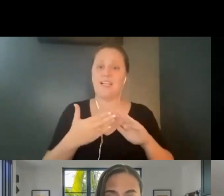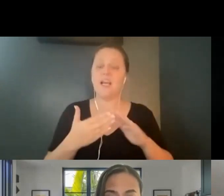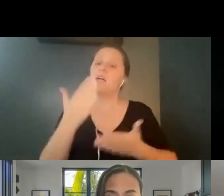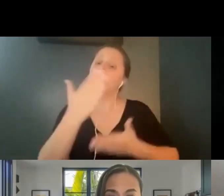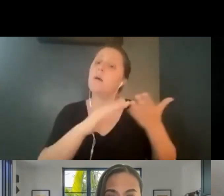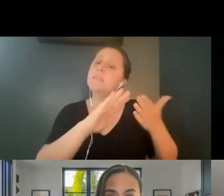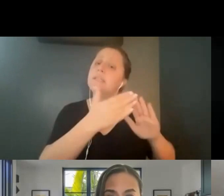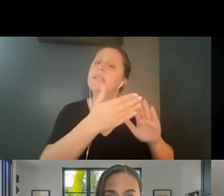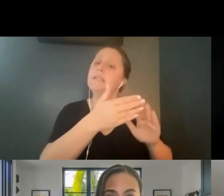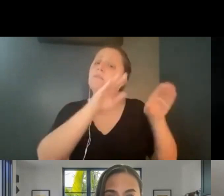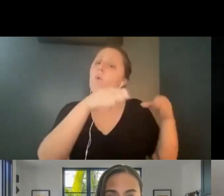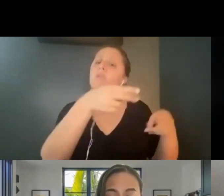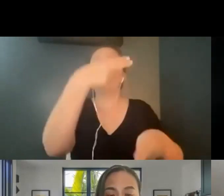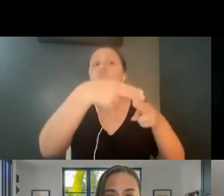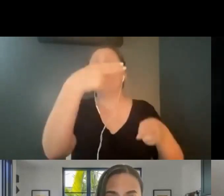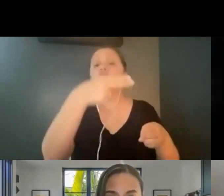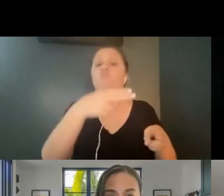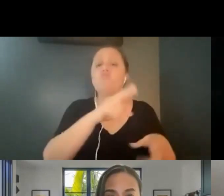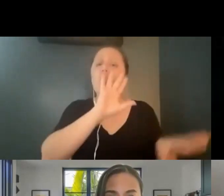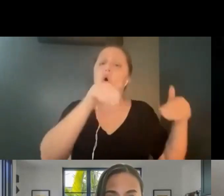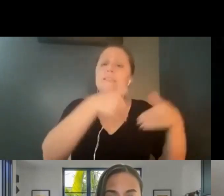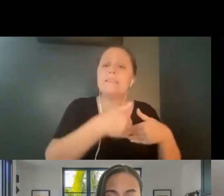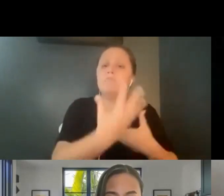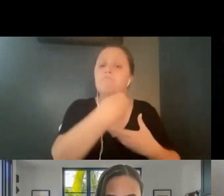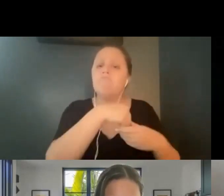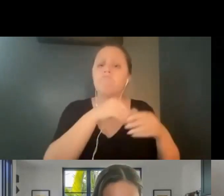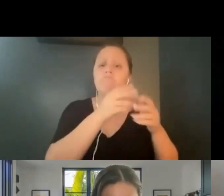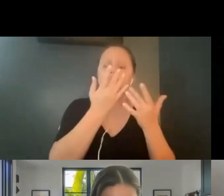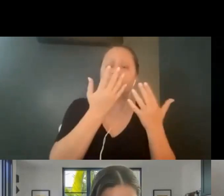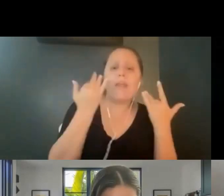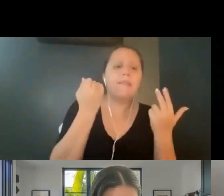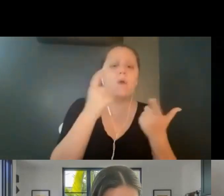or you know, have specific areas but in a general and a whole so that's to the